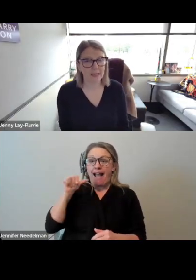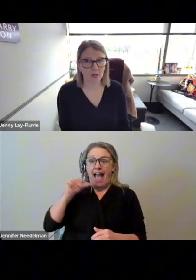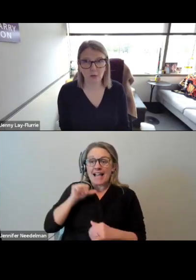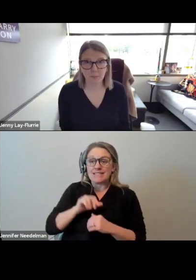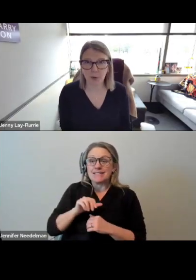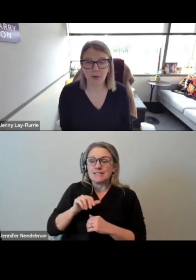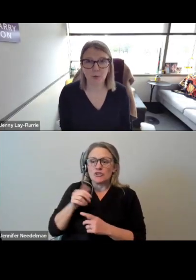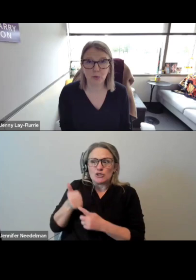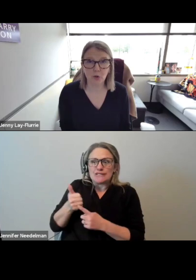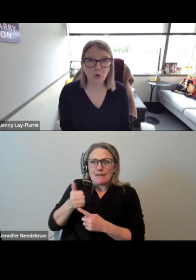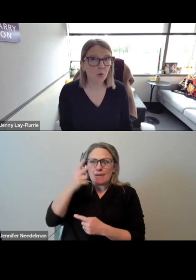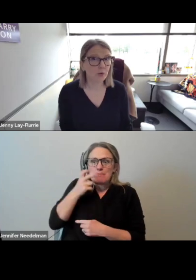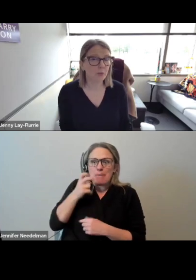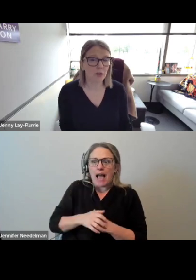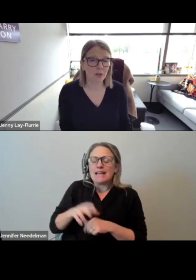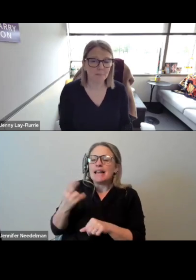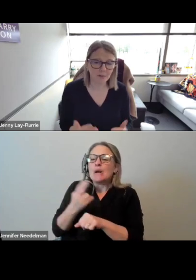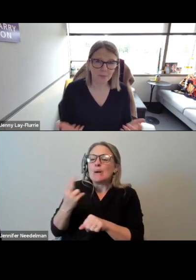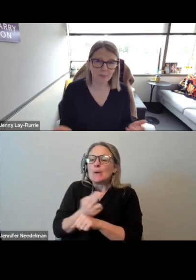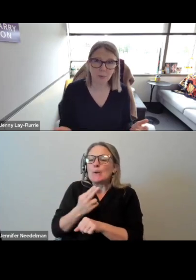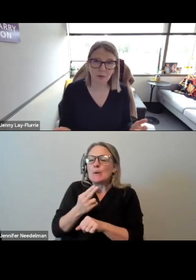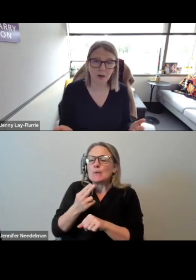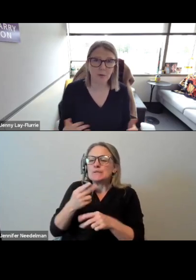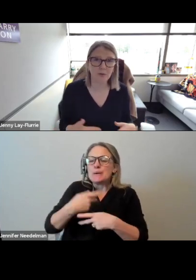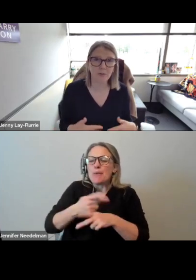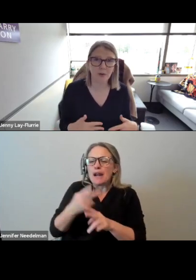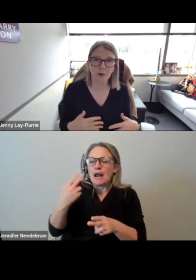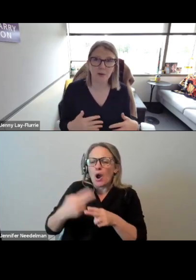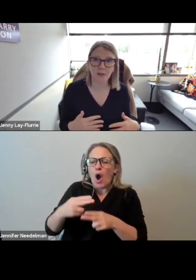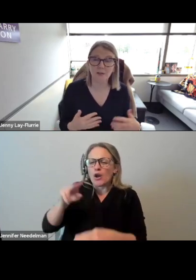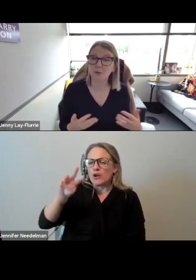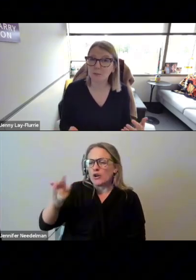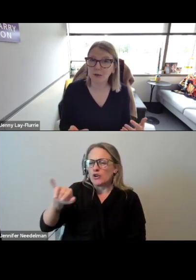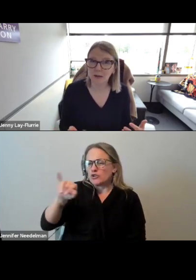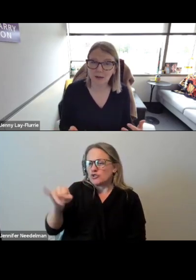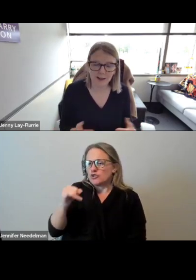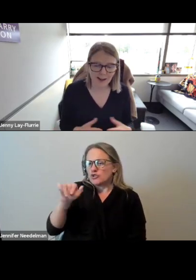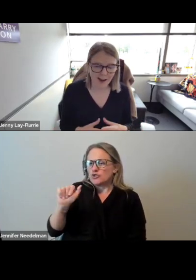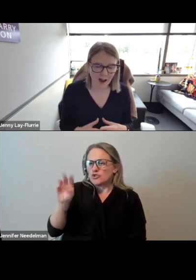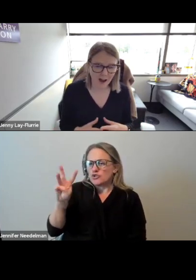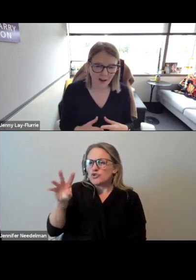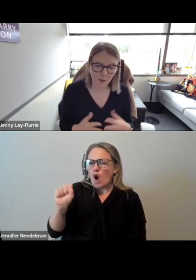and used a product called jaws, which some of you all know is one of the screen reading,